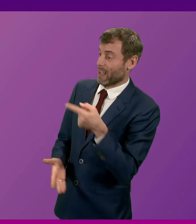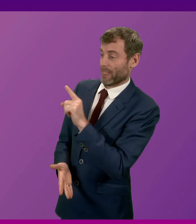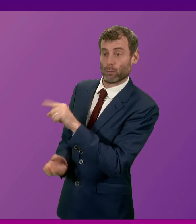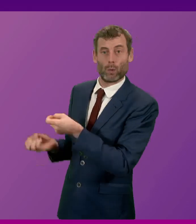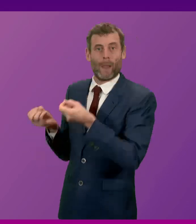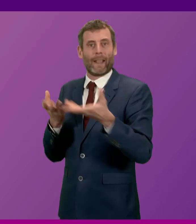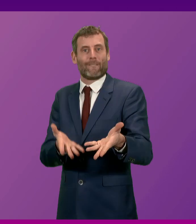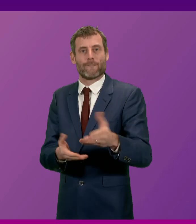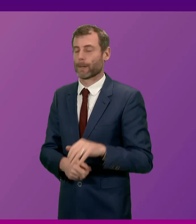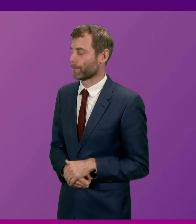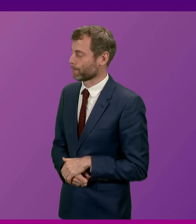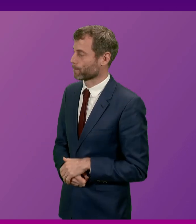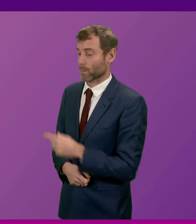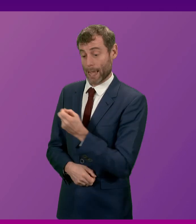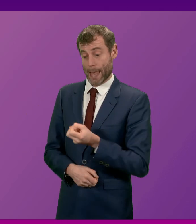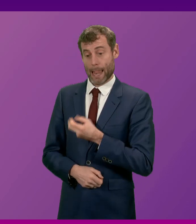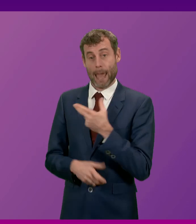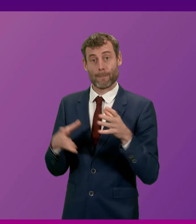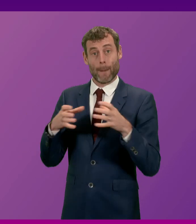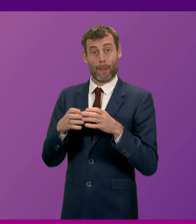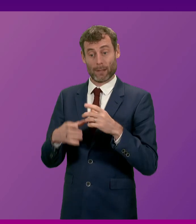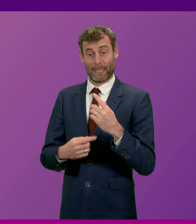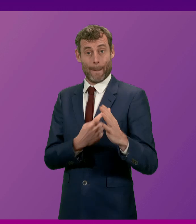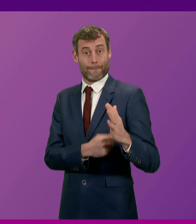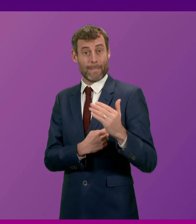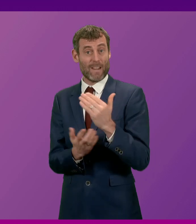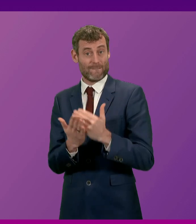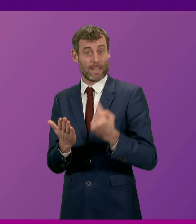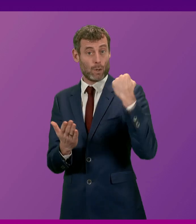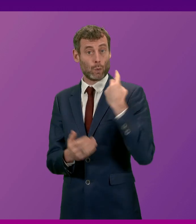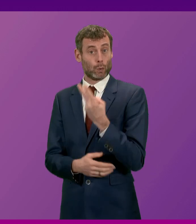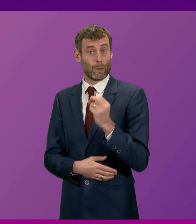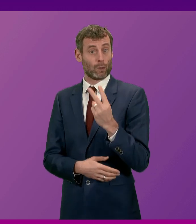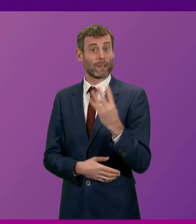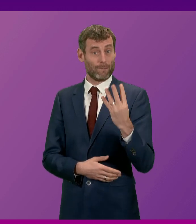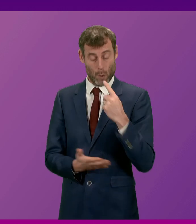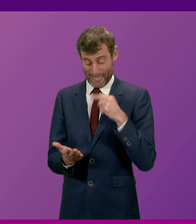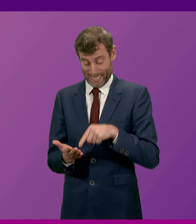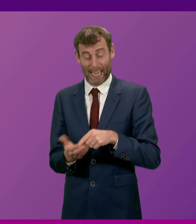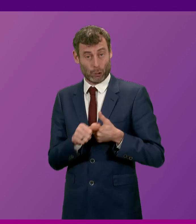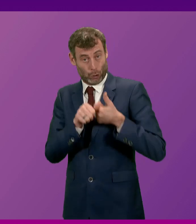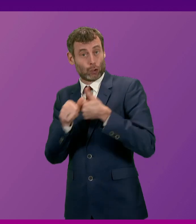The Labour Party’s 2024 manifesto said that it was supportive of the creation of a national